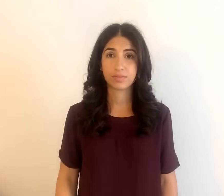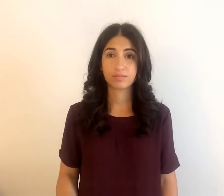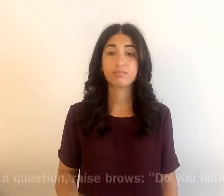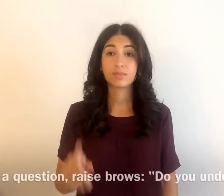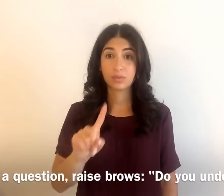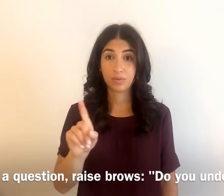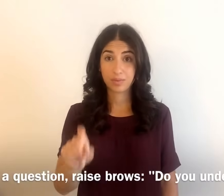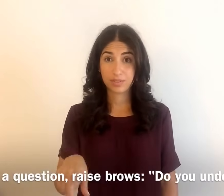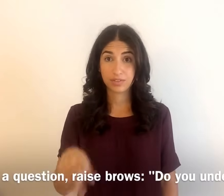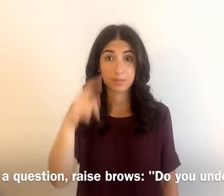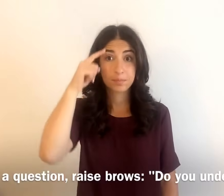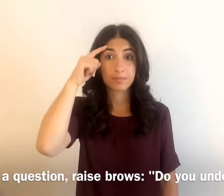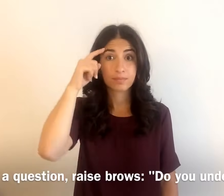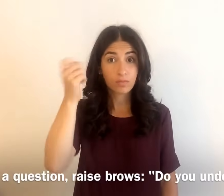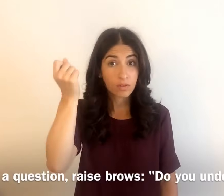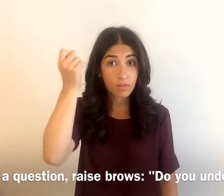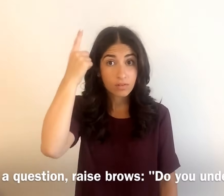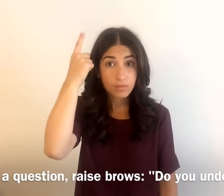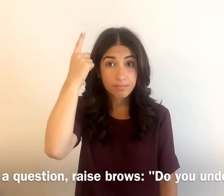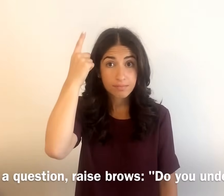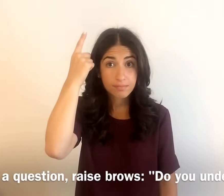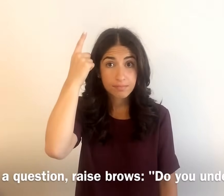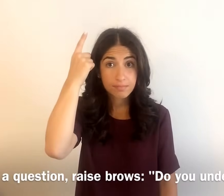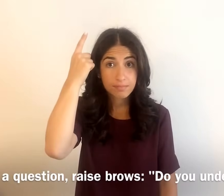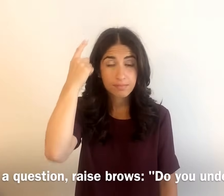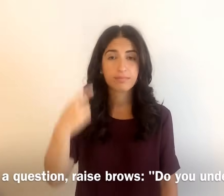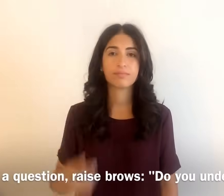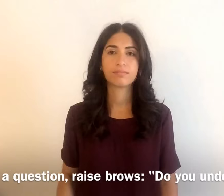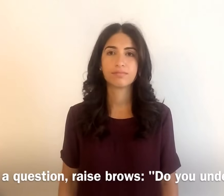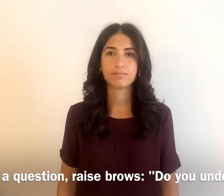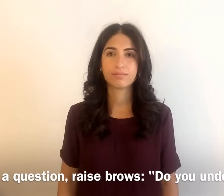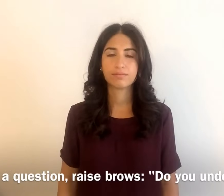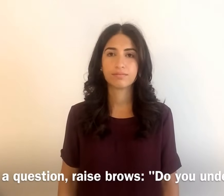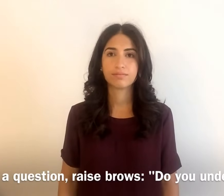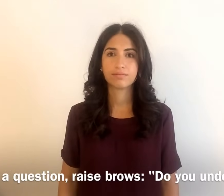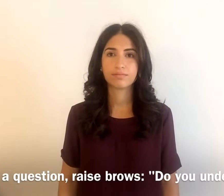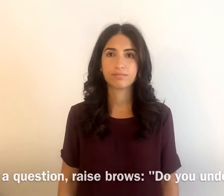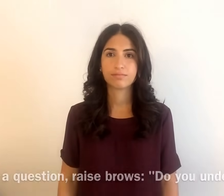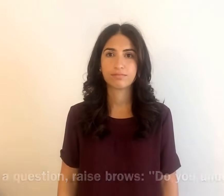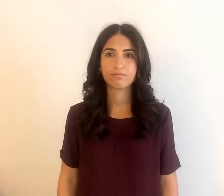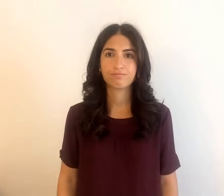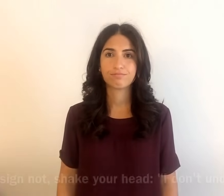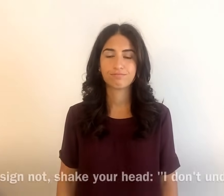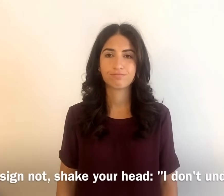If it's a question: "Do you understand?", raise your eyebrows.